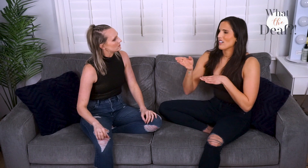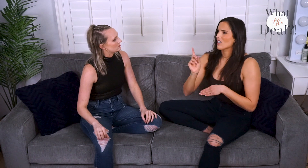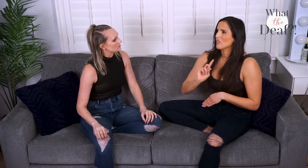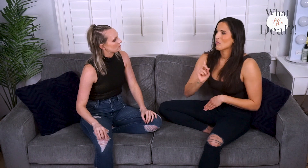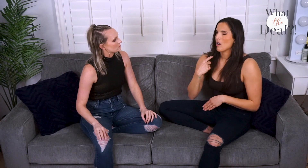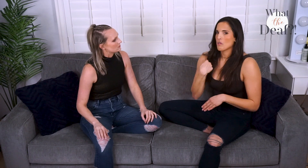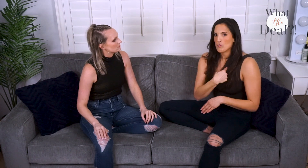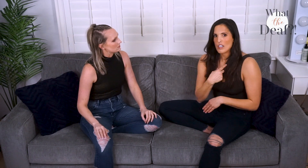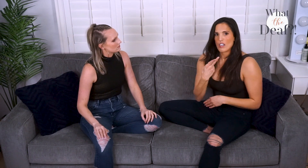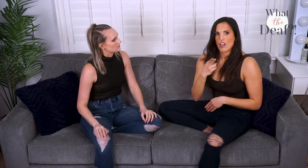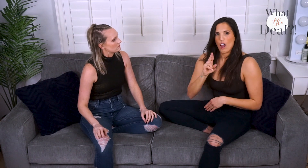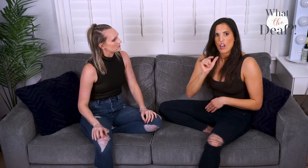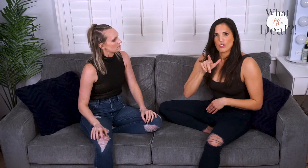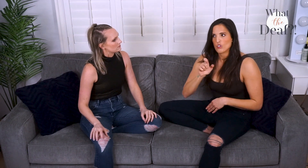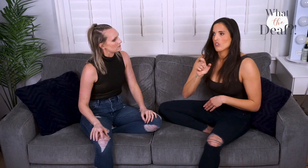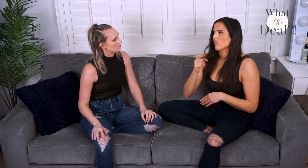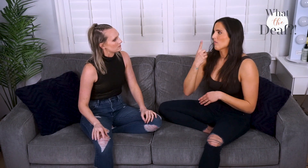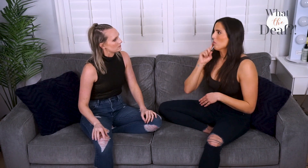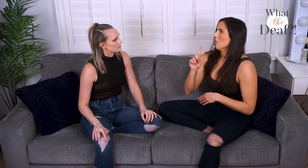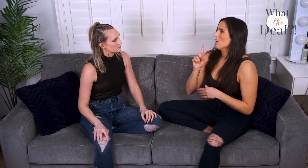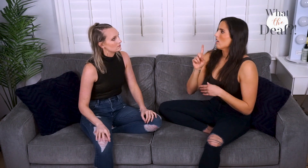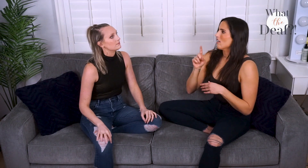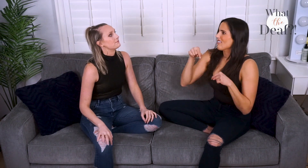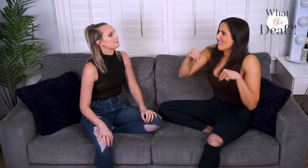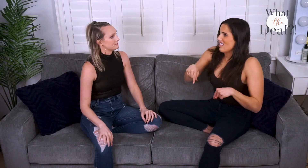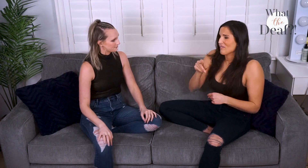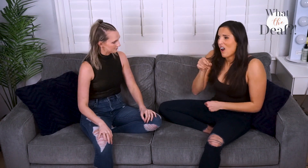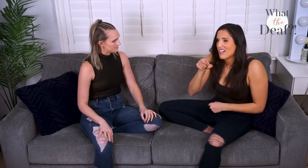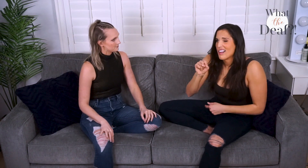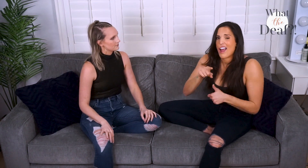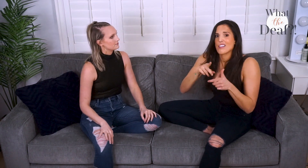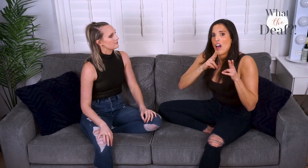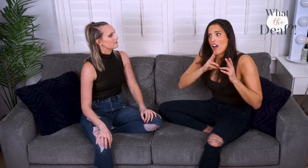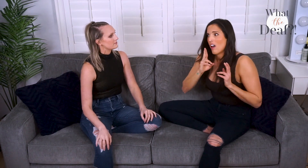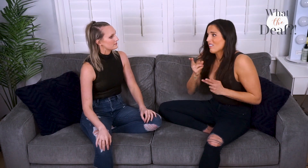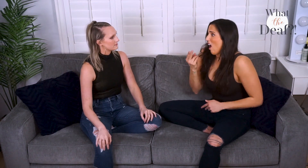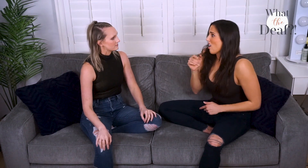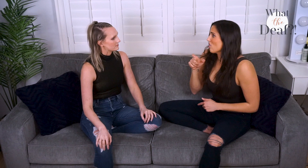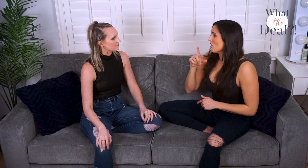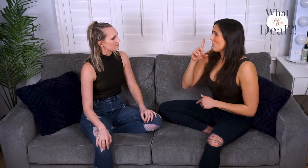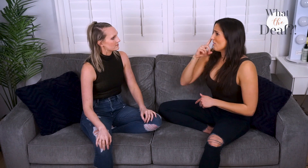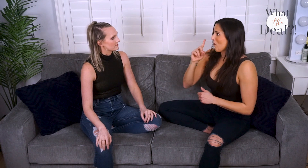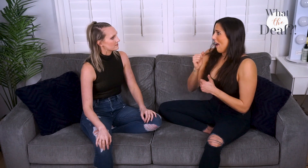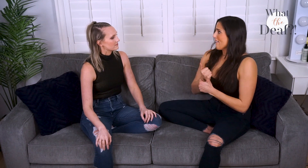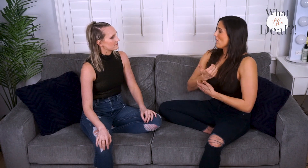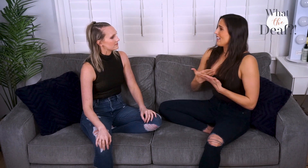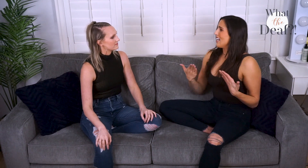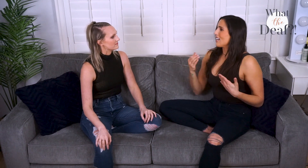where we were hustling for this podcast, really just hustling for everything.